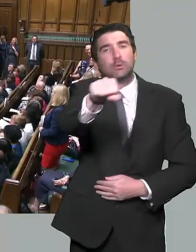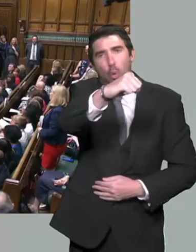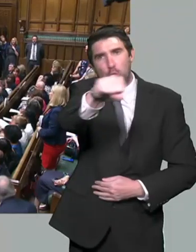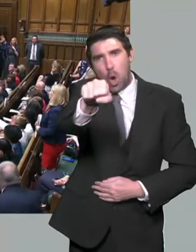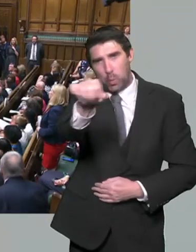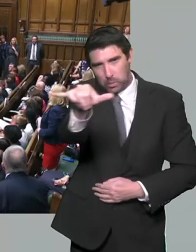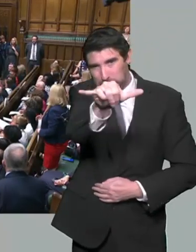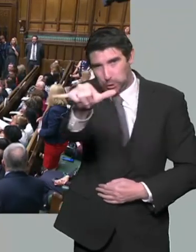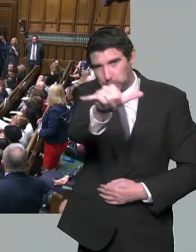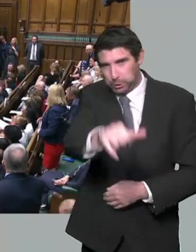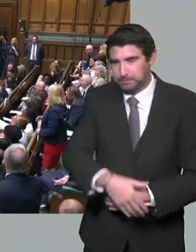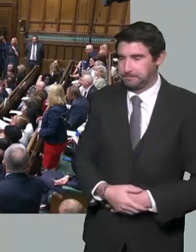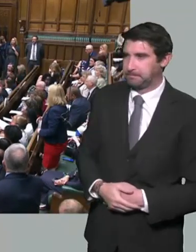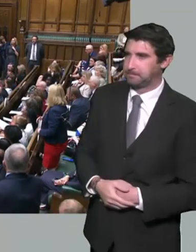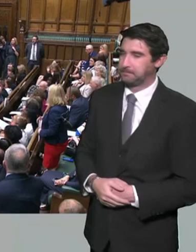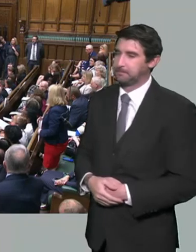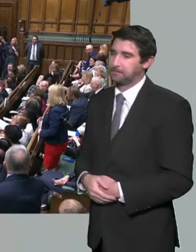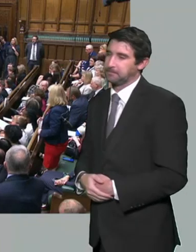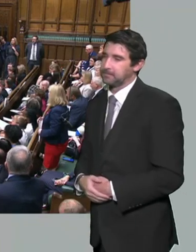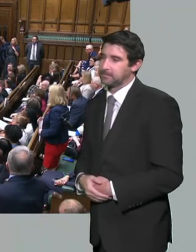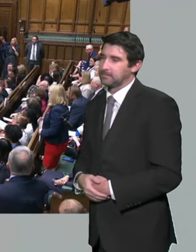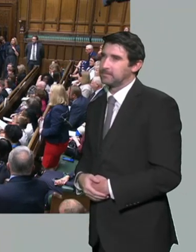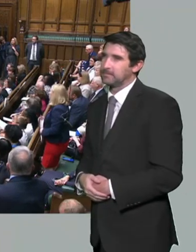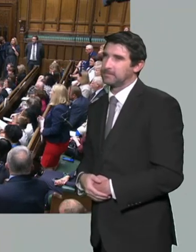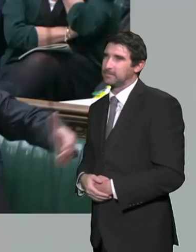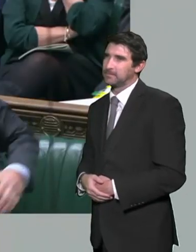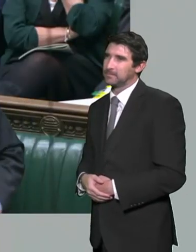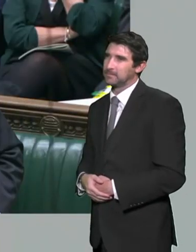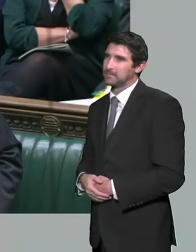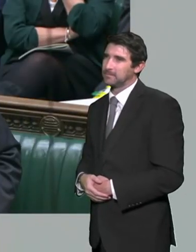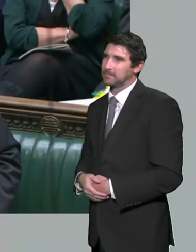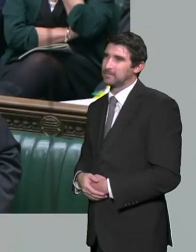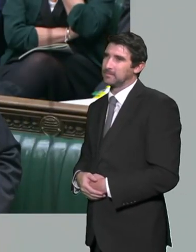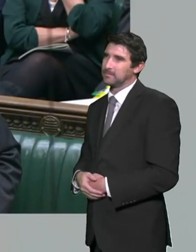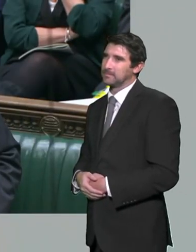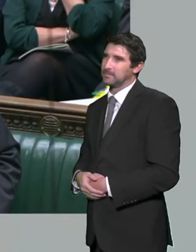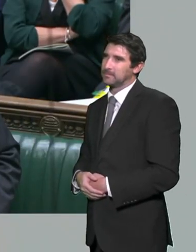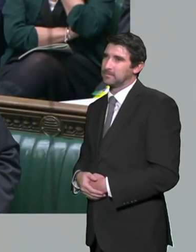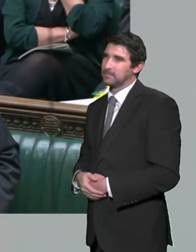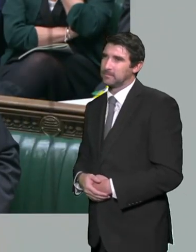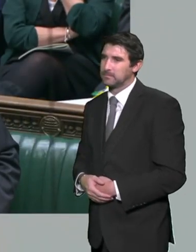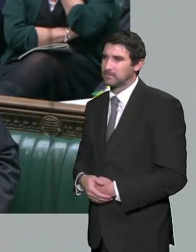The Prime Minister I noticed that when one union baron was asked